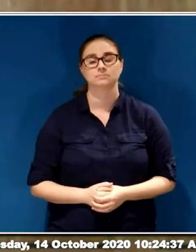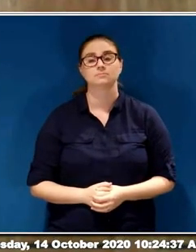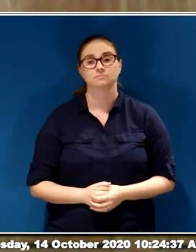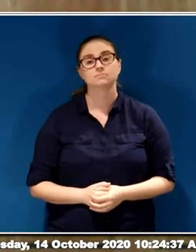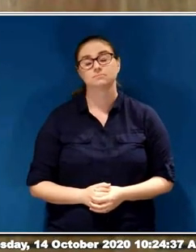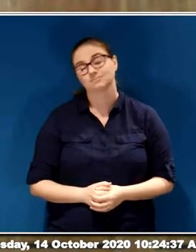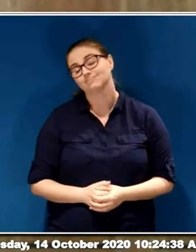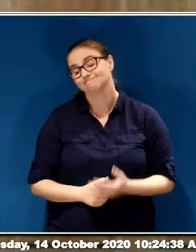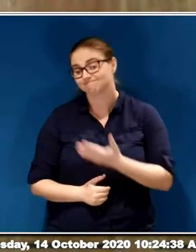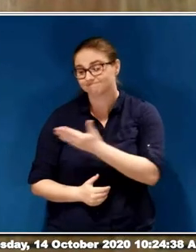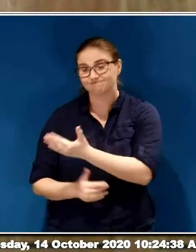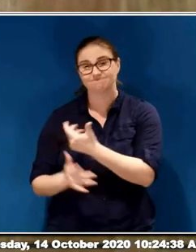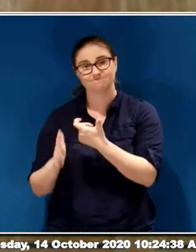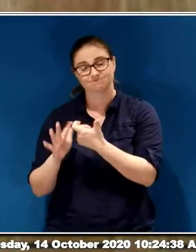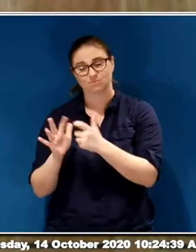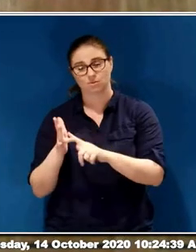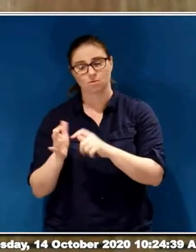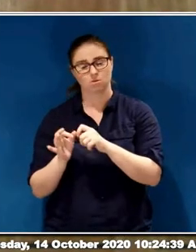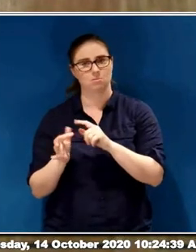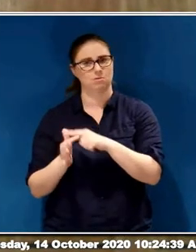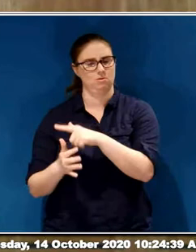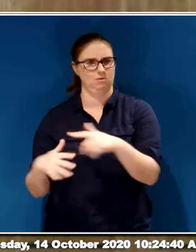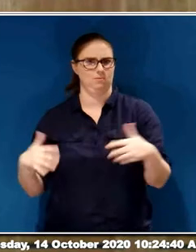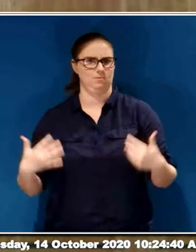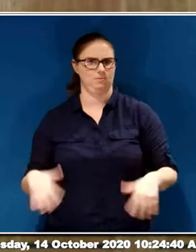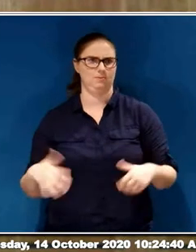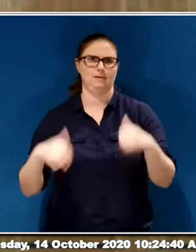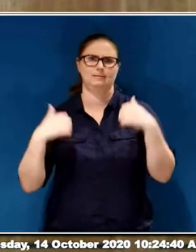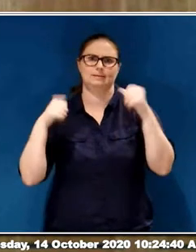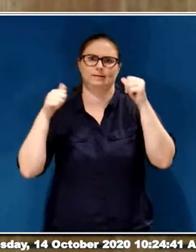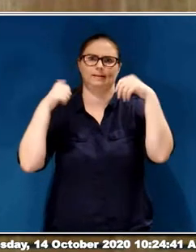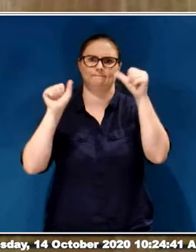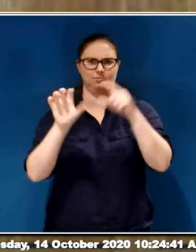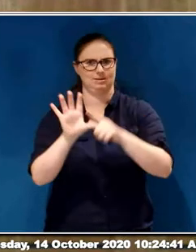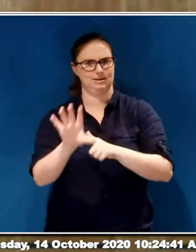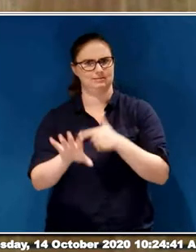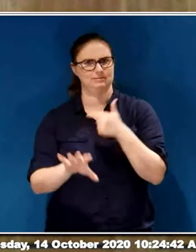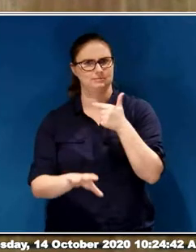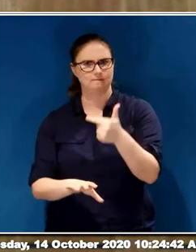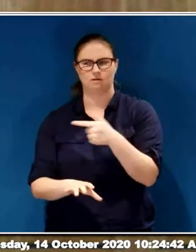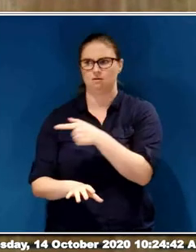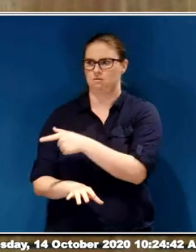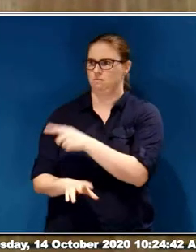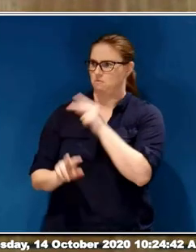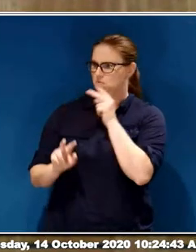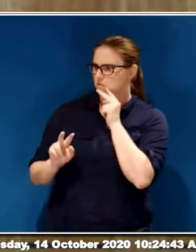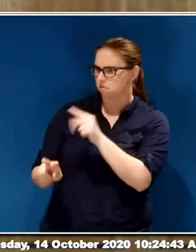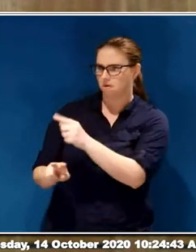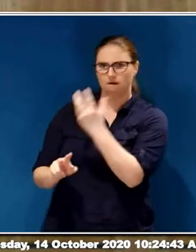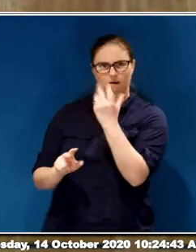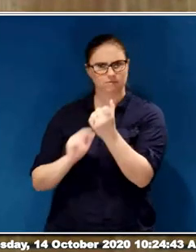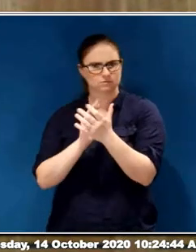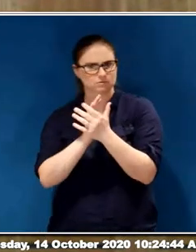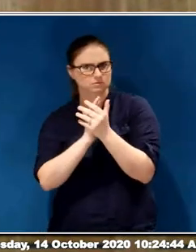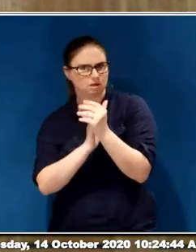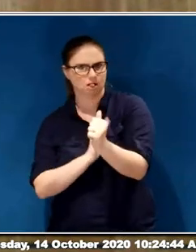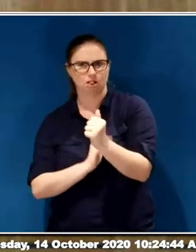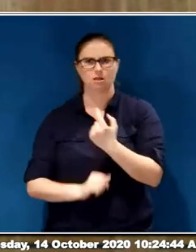skills of independence, co-regulation, seemed to be doing well academically